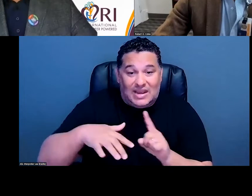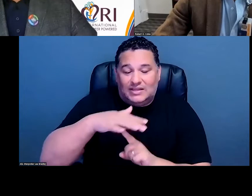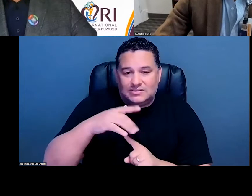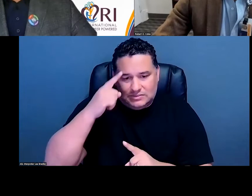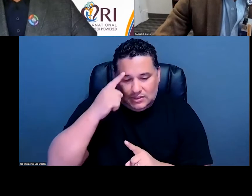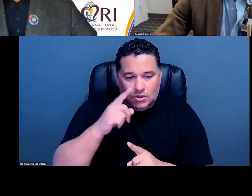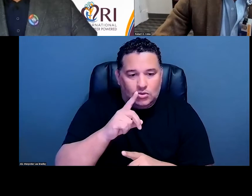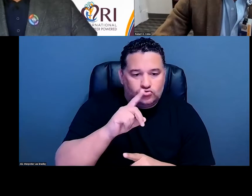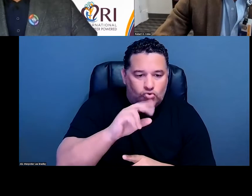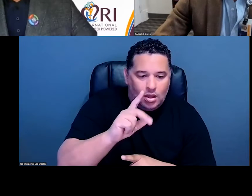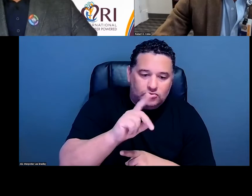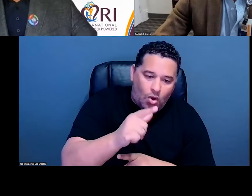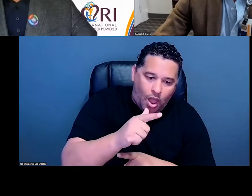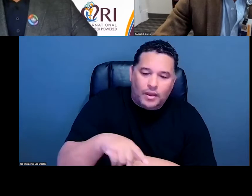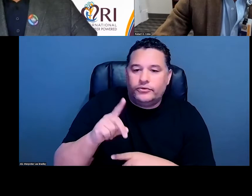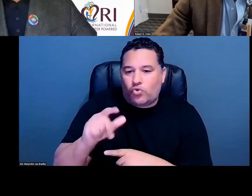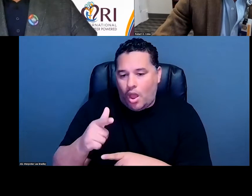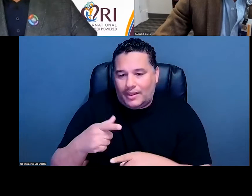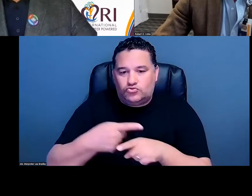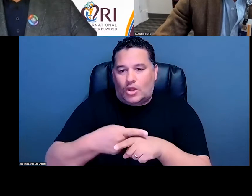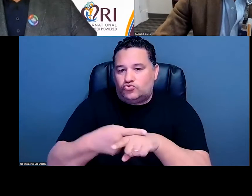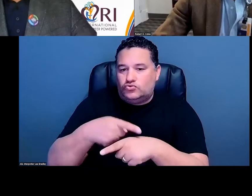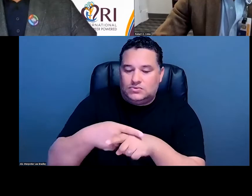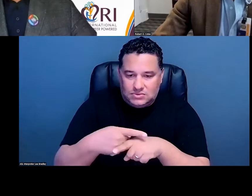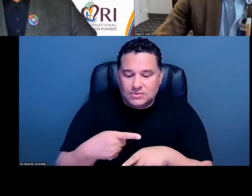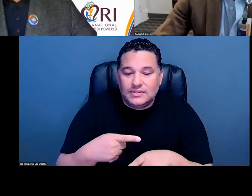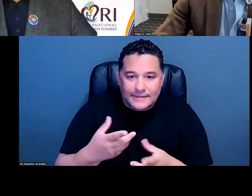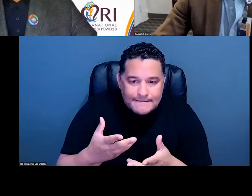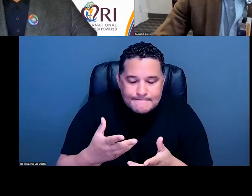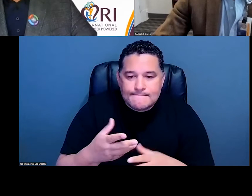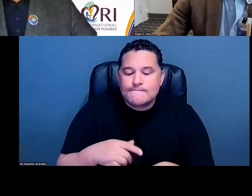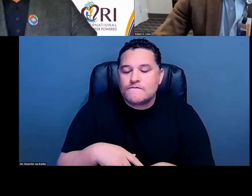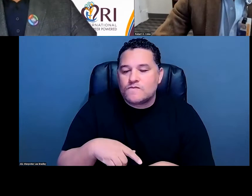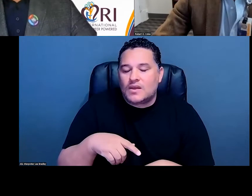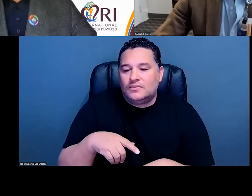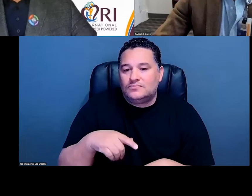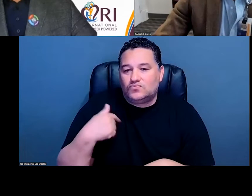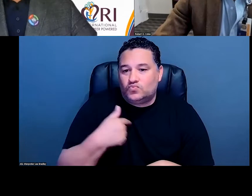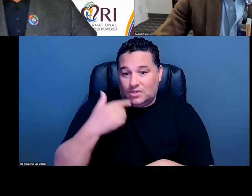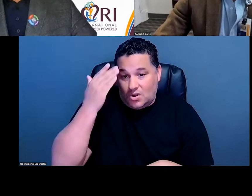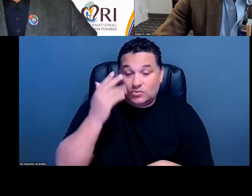, THAT'S ONE CONSIDERATION. THE OTHER THING IN CRISIS CRISIS SETTING, DRUG, DRUG INTERACTIONS WHICH CAN AFFECT